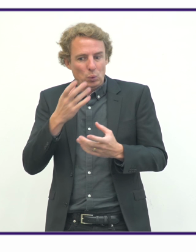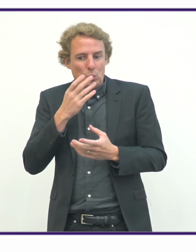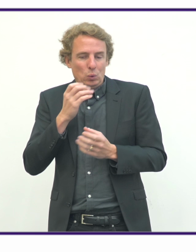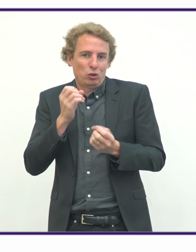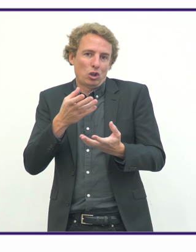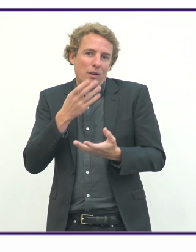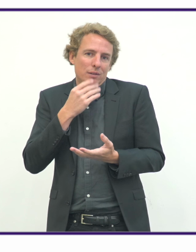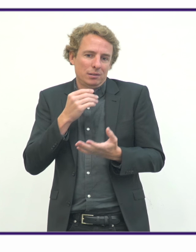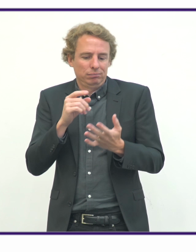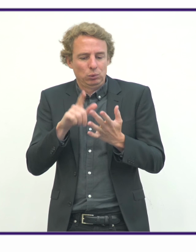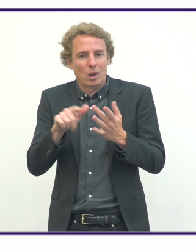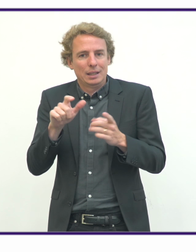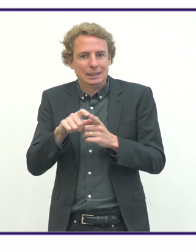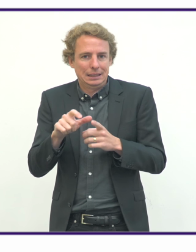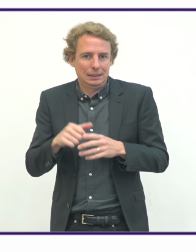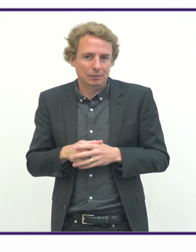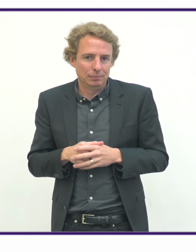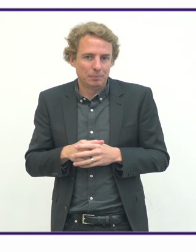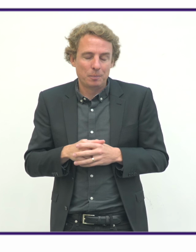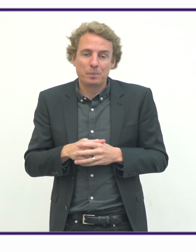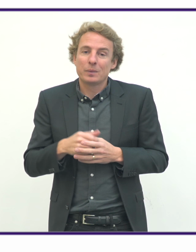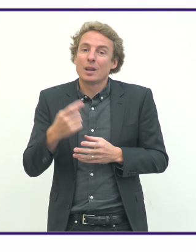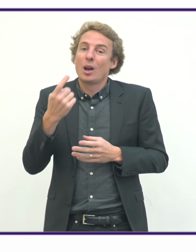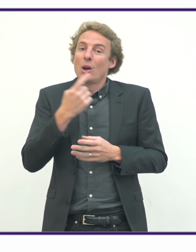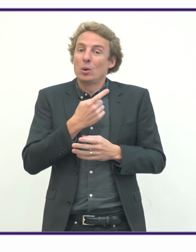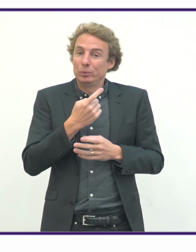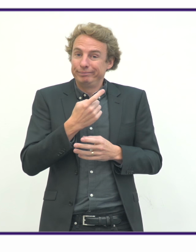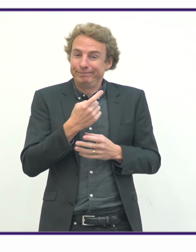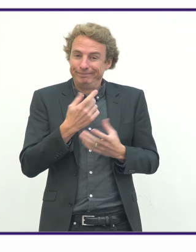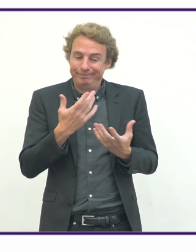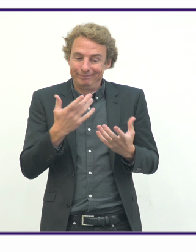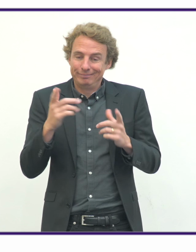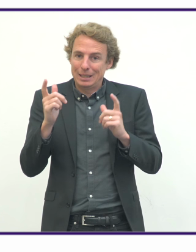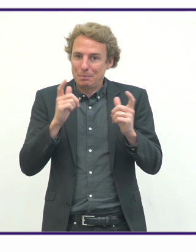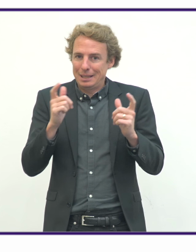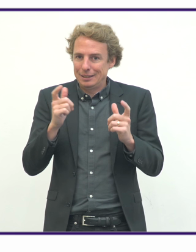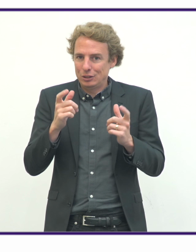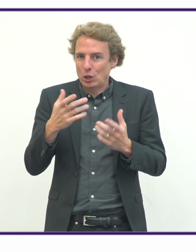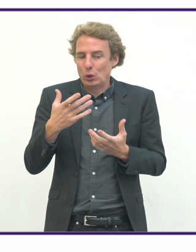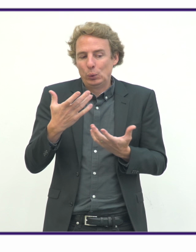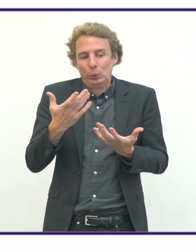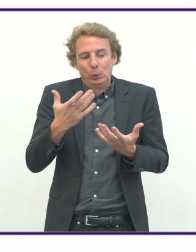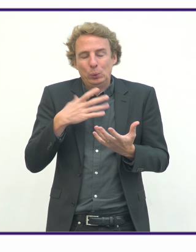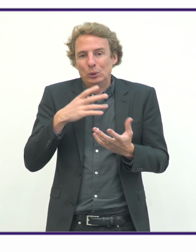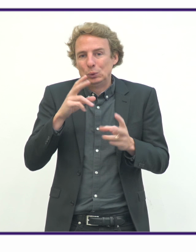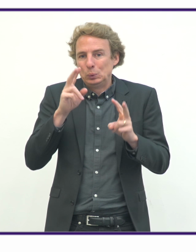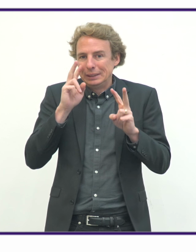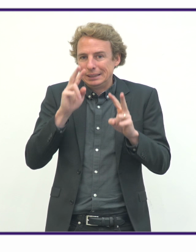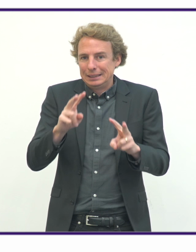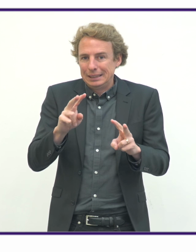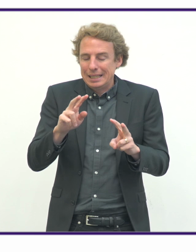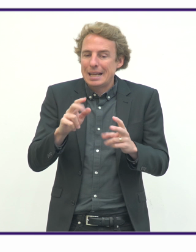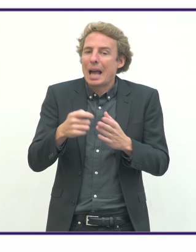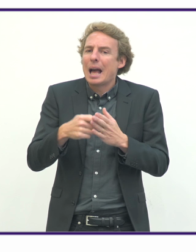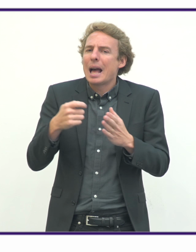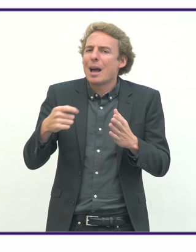Without the propagation, you will not have this picture above my head again, this notion of being able to see not just how long the request is taking